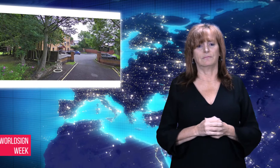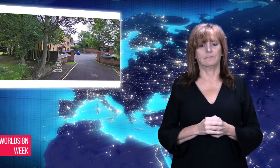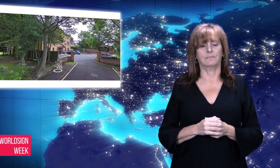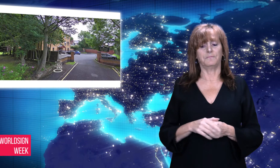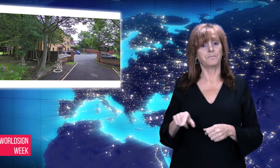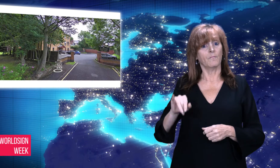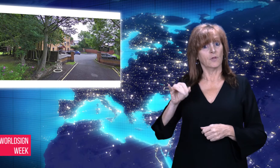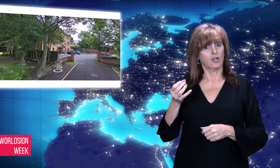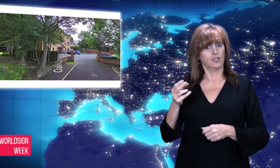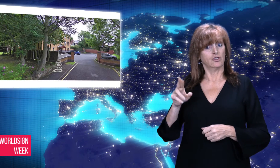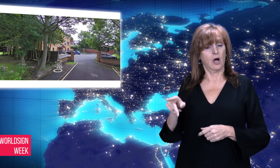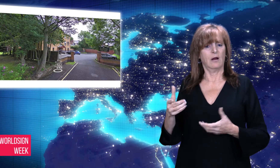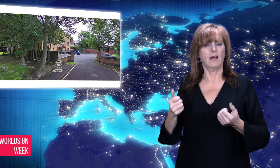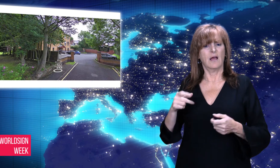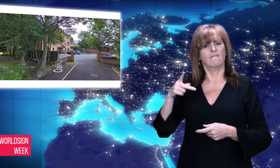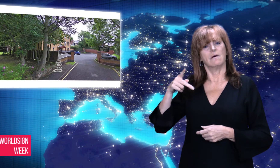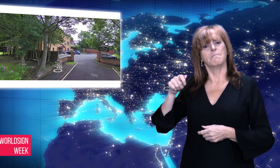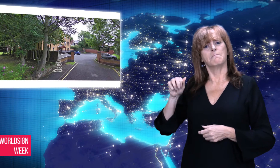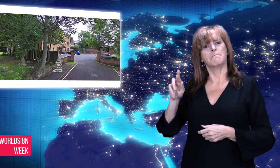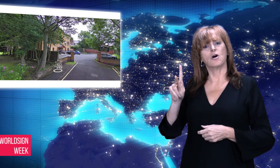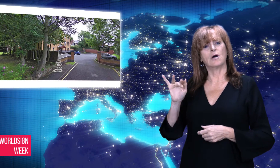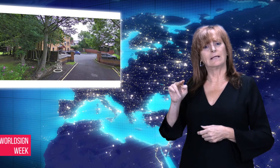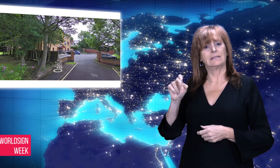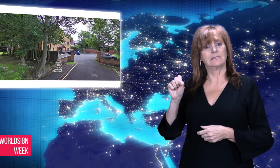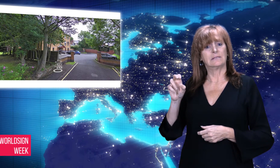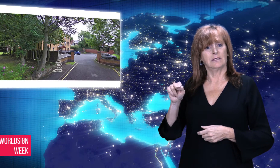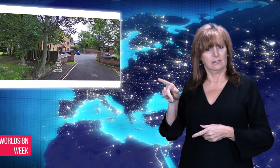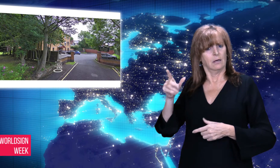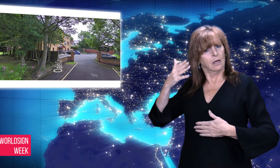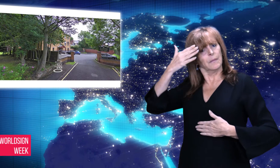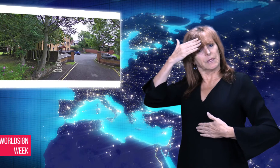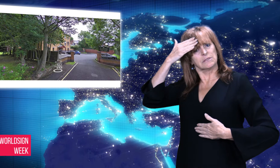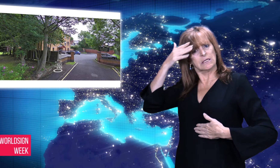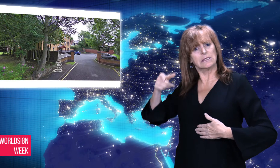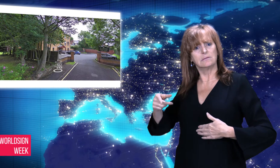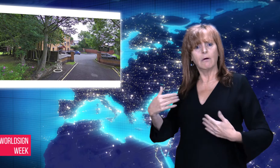John, who has Parkinson’s Disease, is desperately